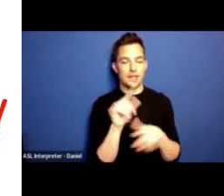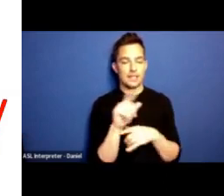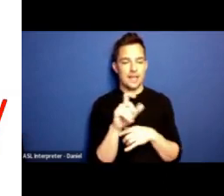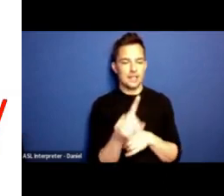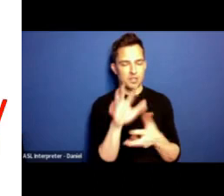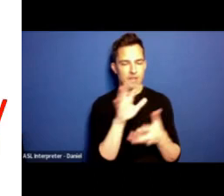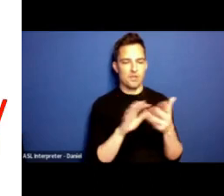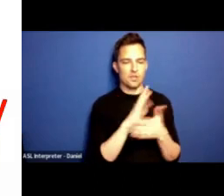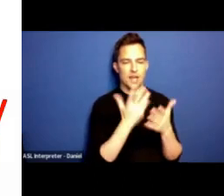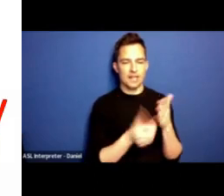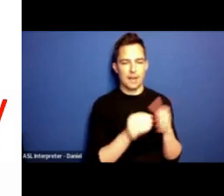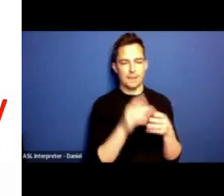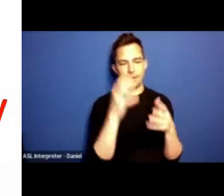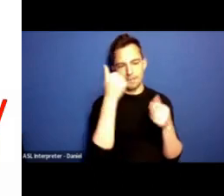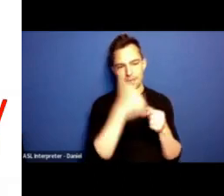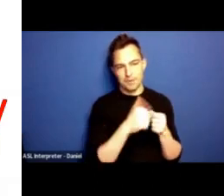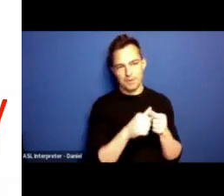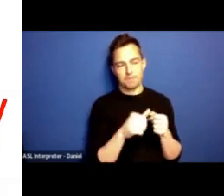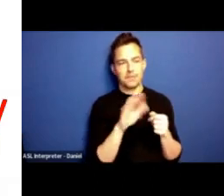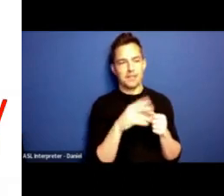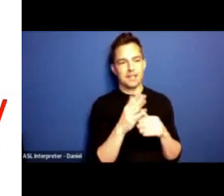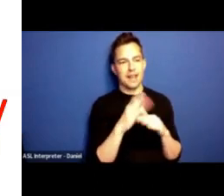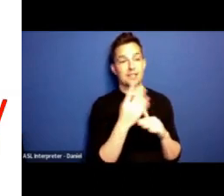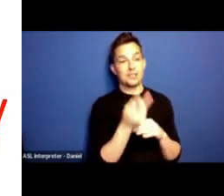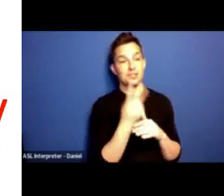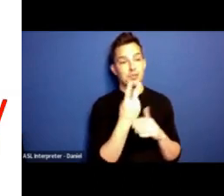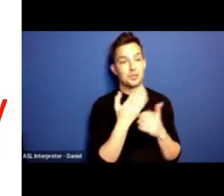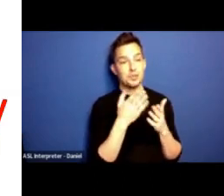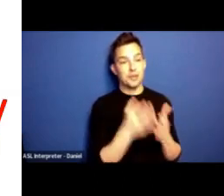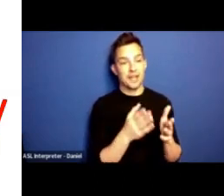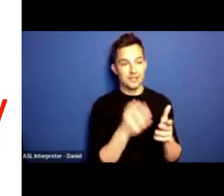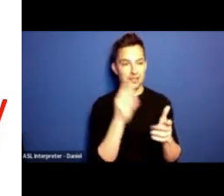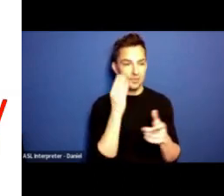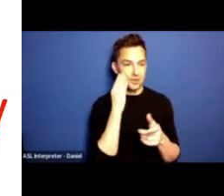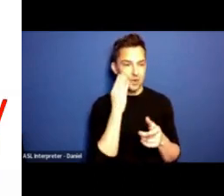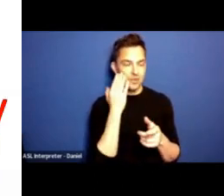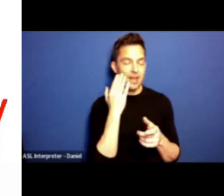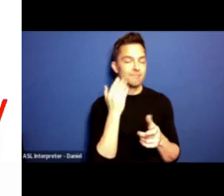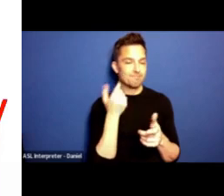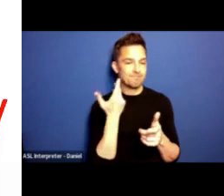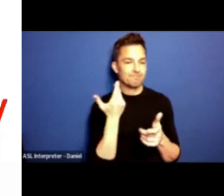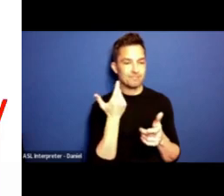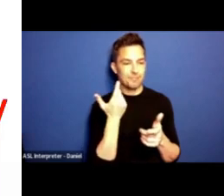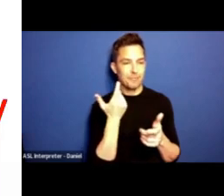memory. So that's at least two ways in which we know that the the individuals we're capturing